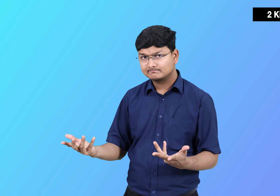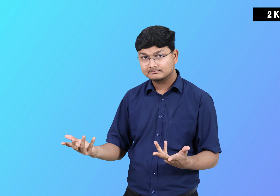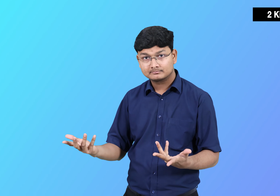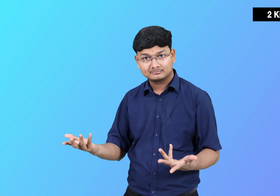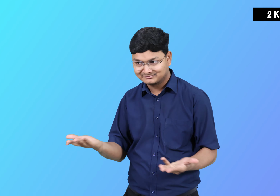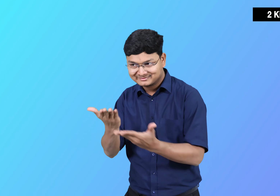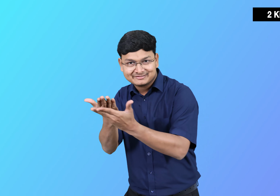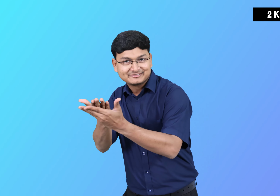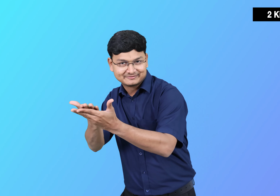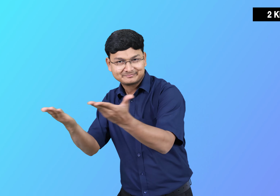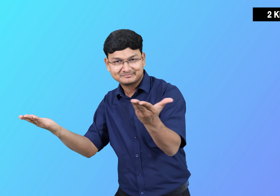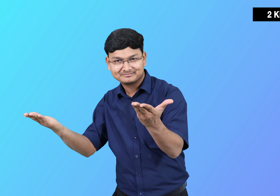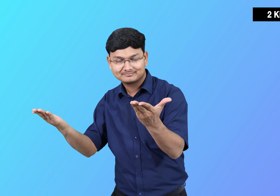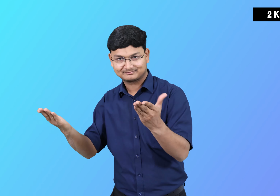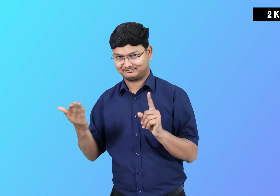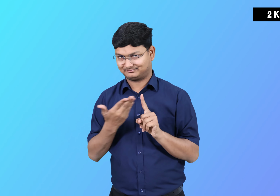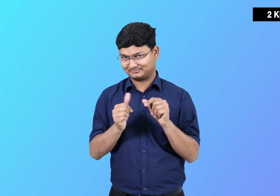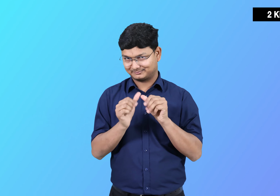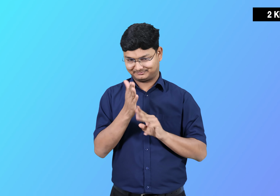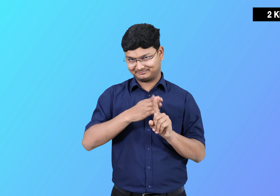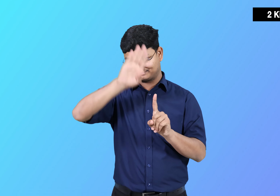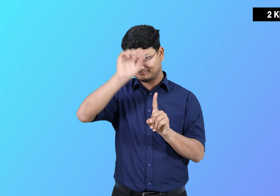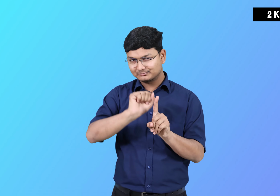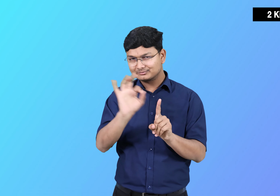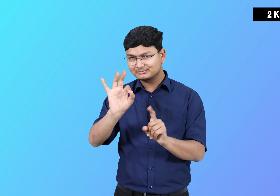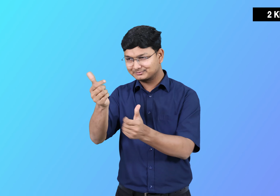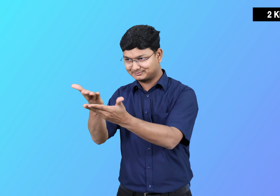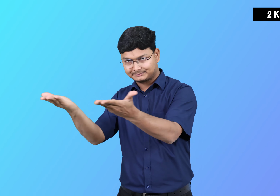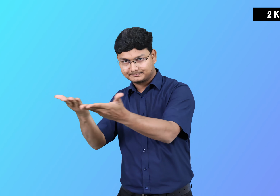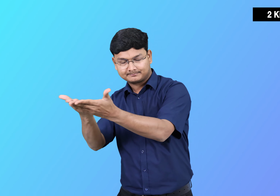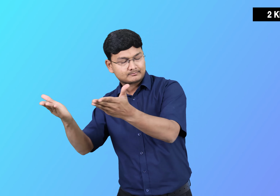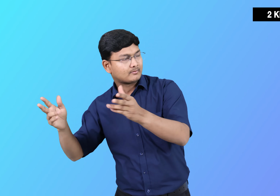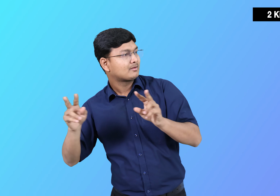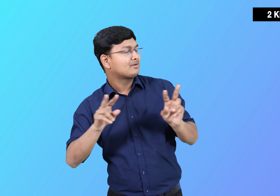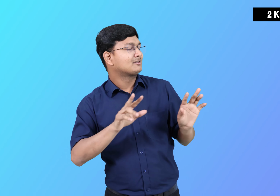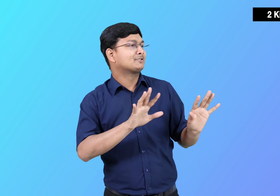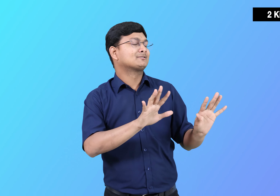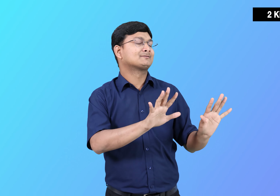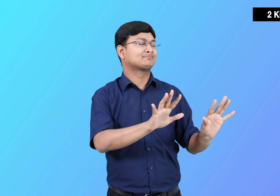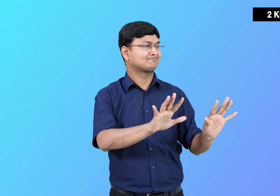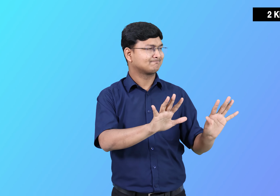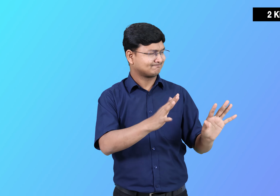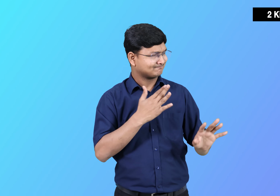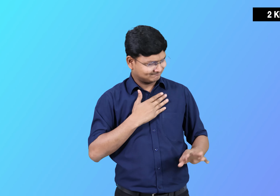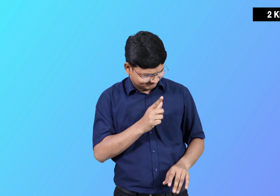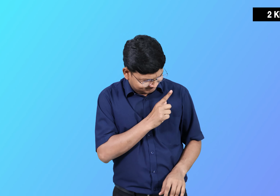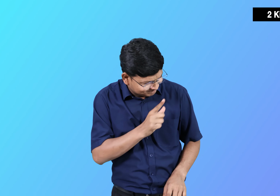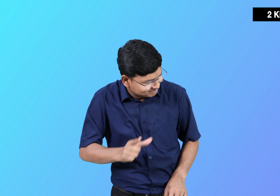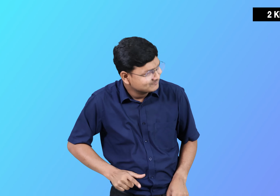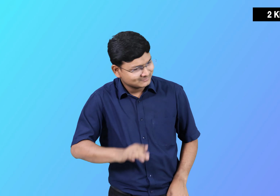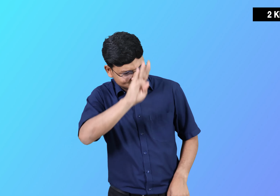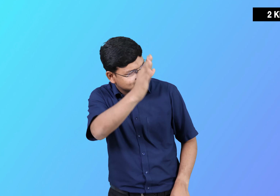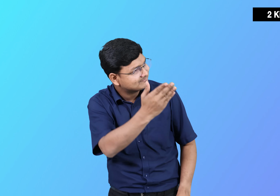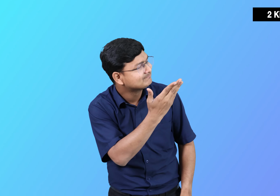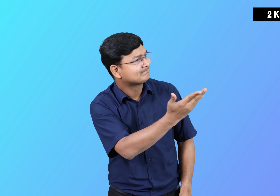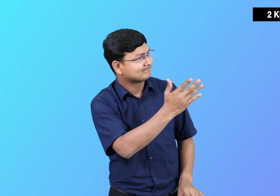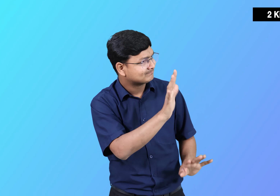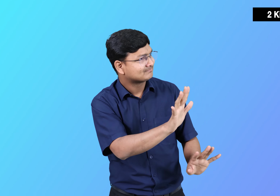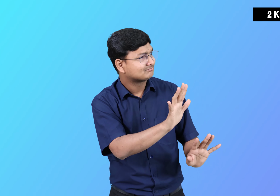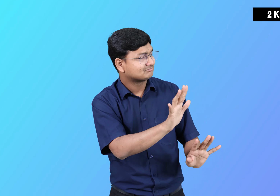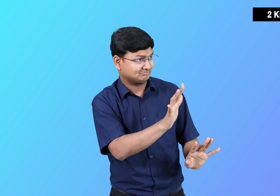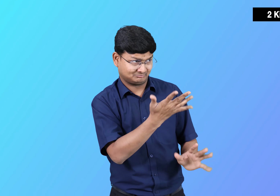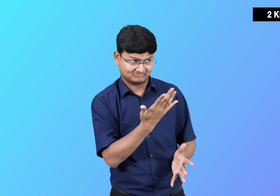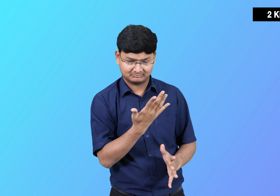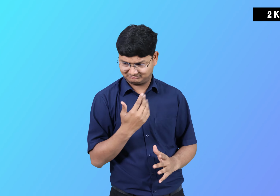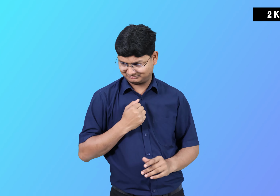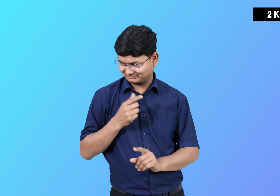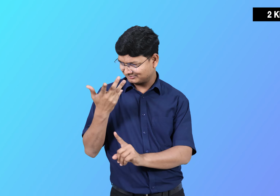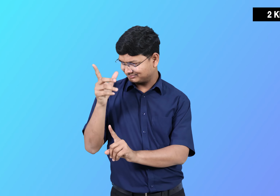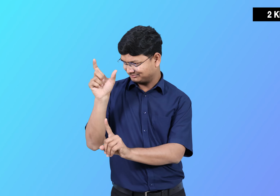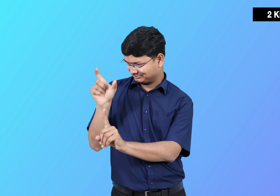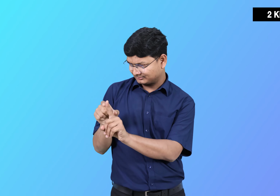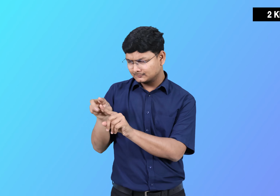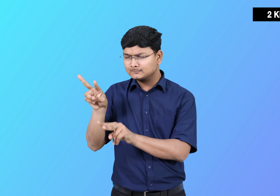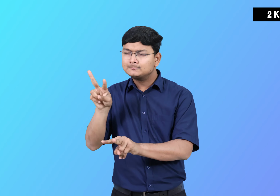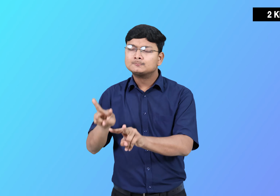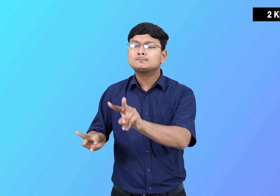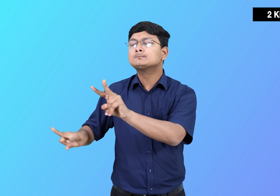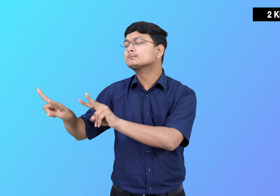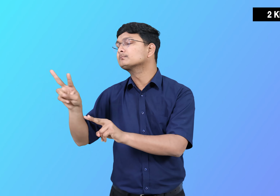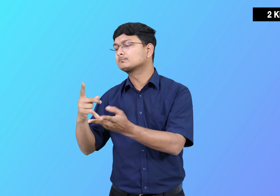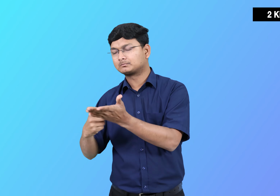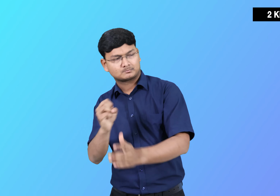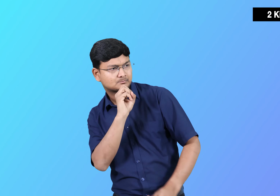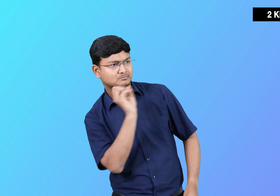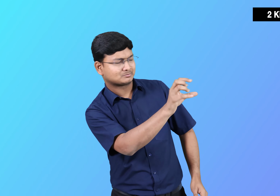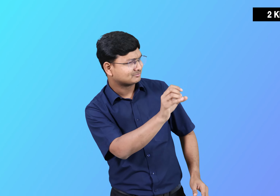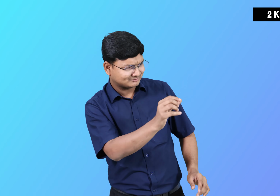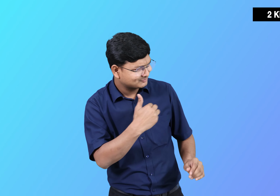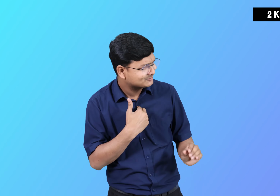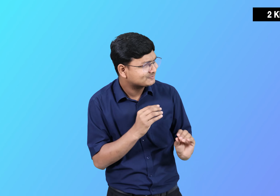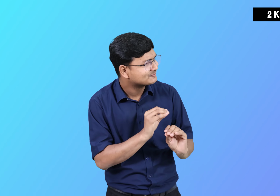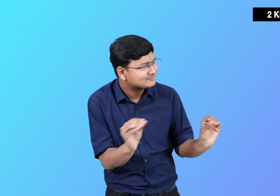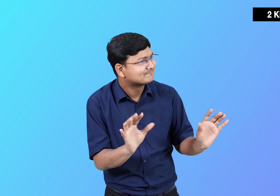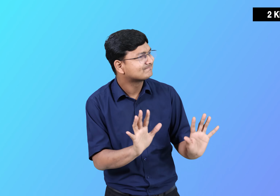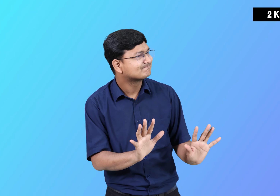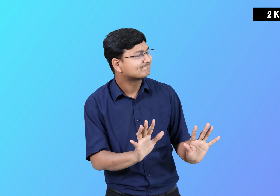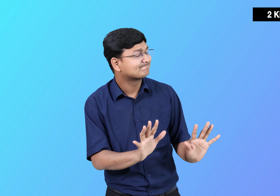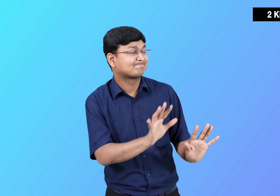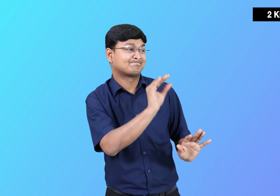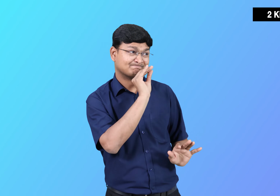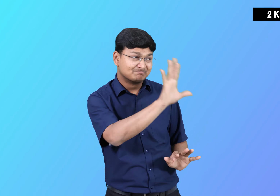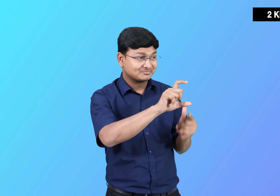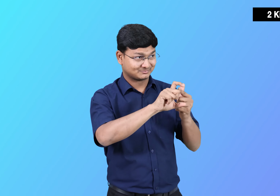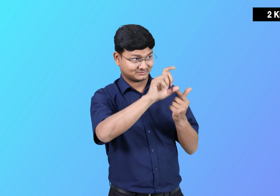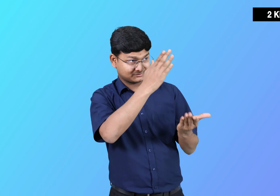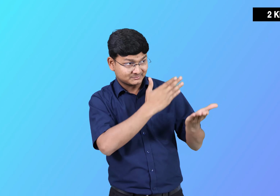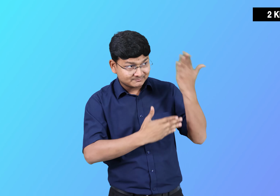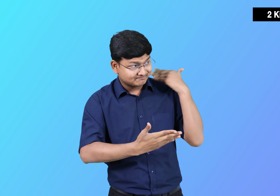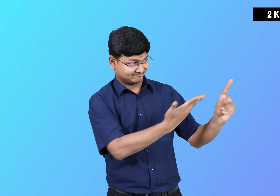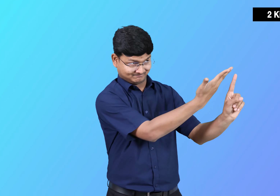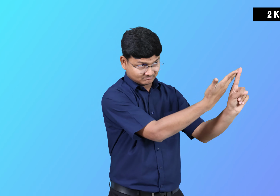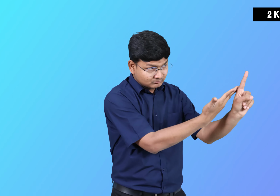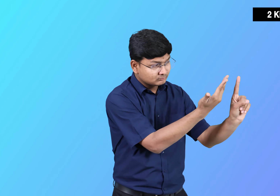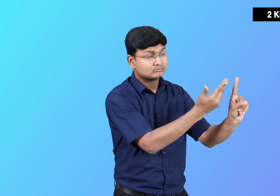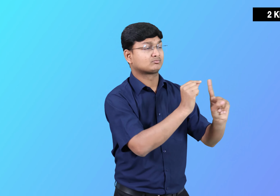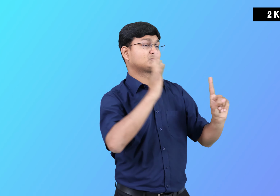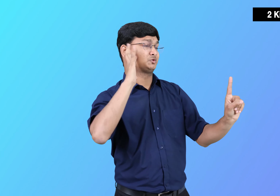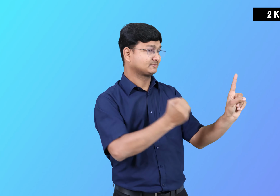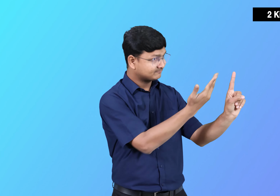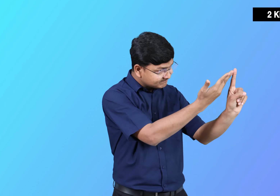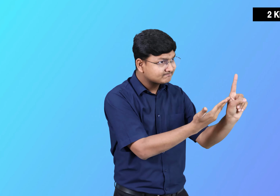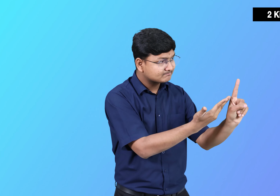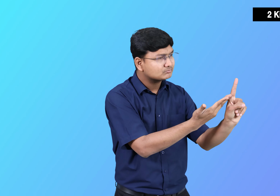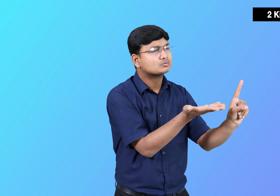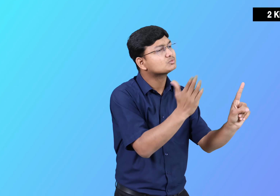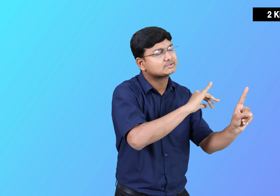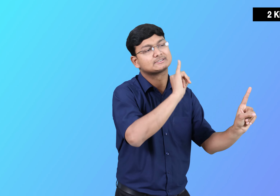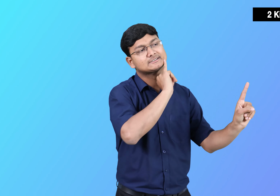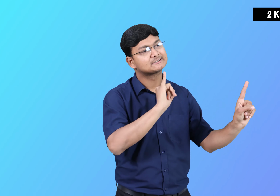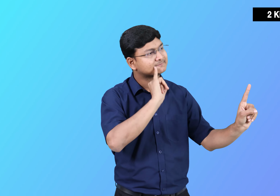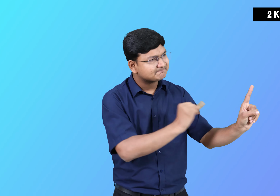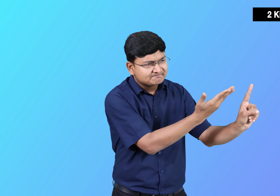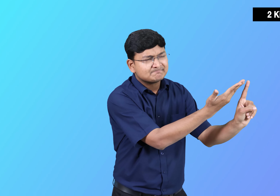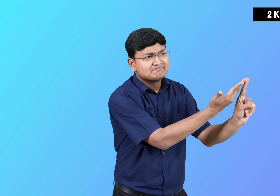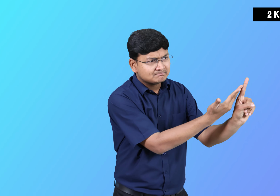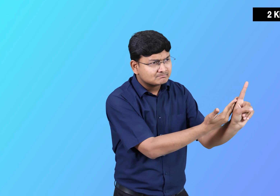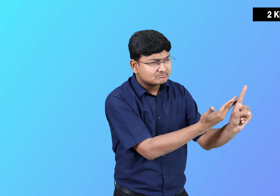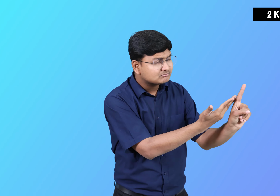One of the officers of the king of Aram said, “My lord and king, not one of us is a spy. Elisha, the prophet from Israel,